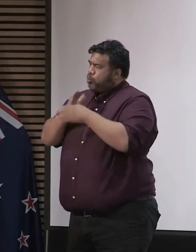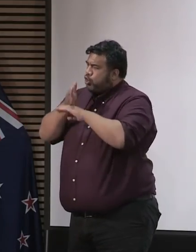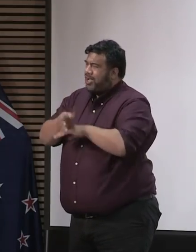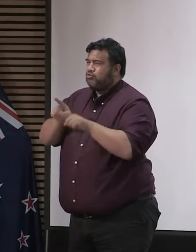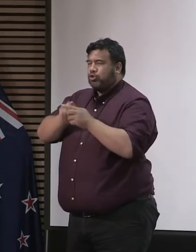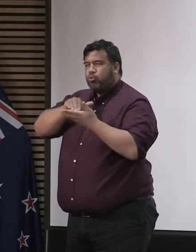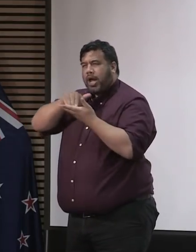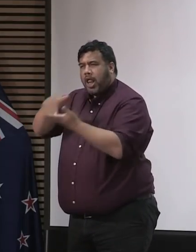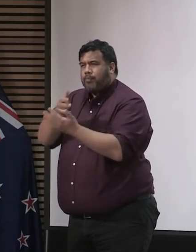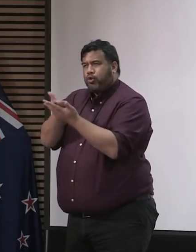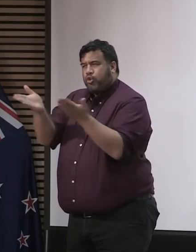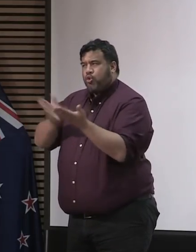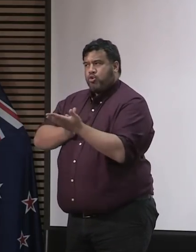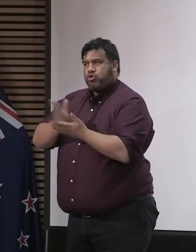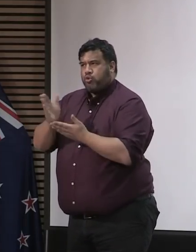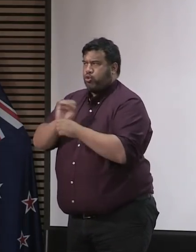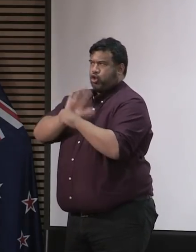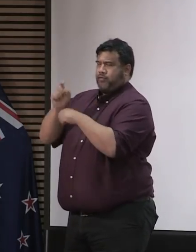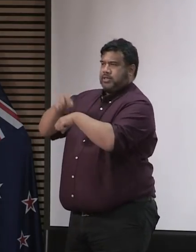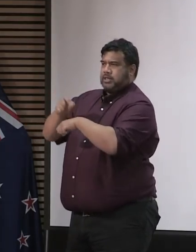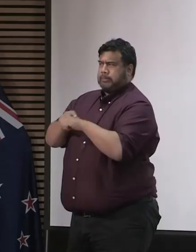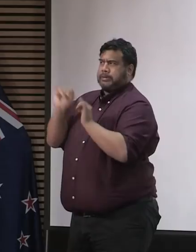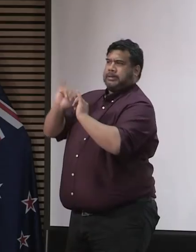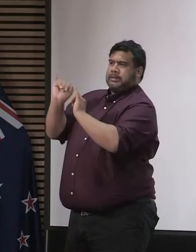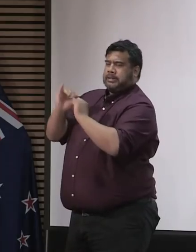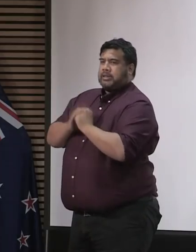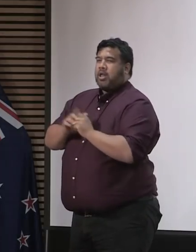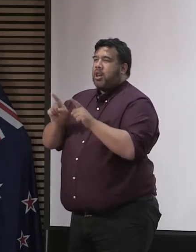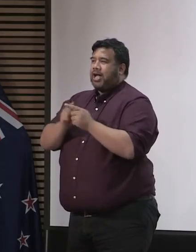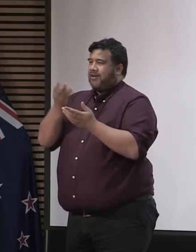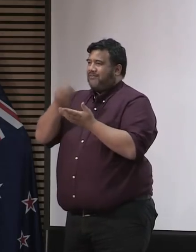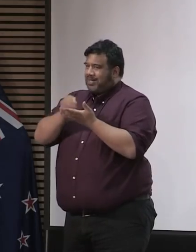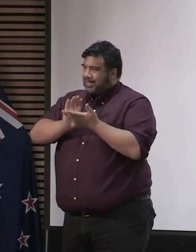subsidy and advance payments to transport contractors but getting transport infrastructure